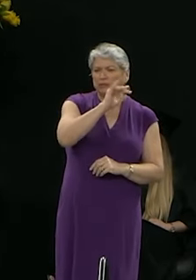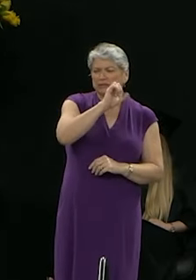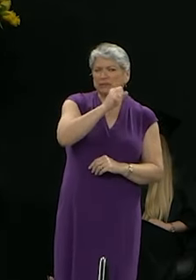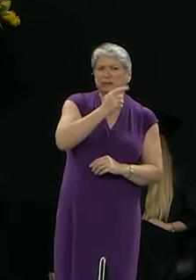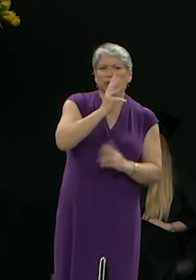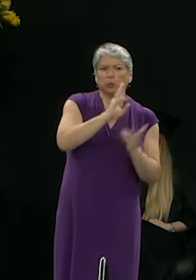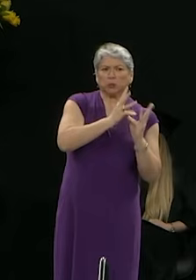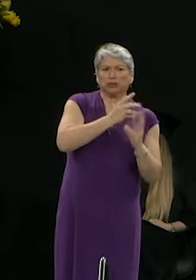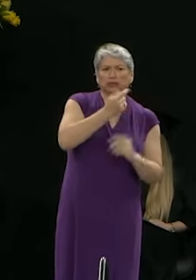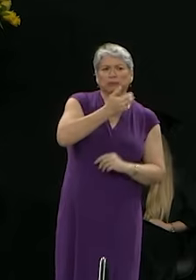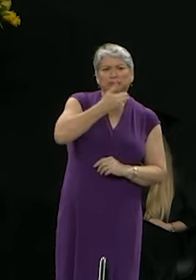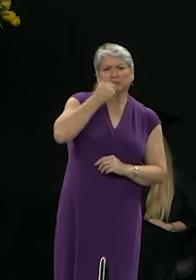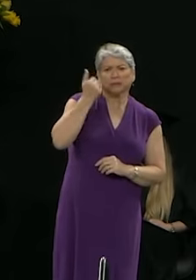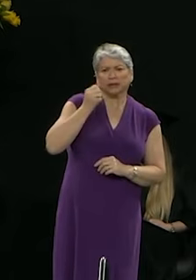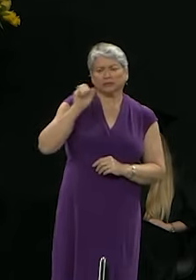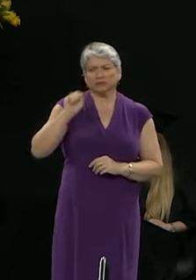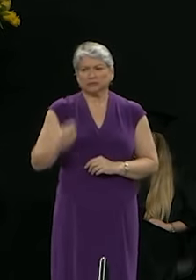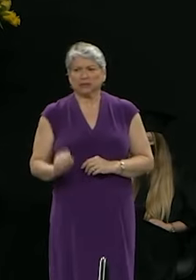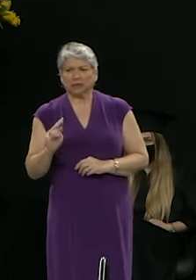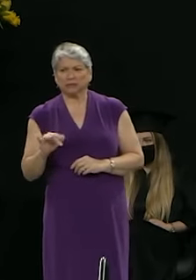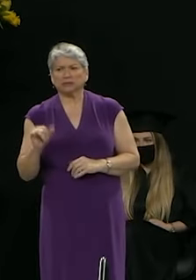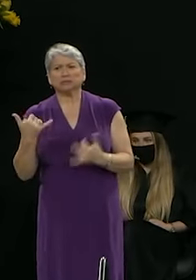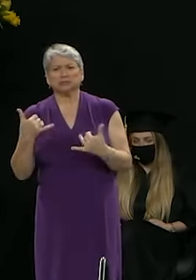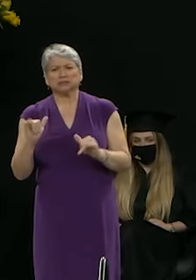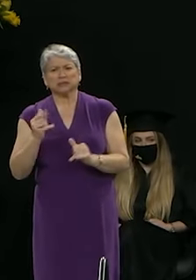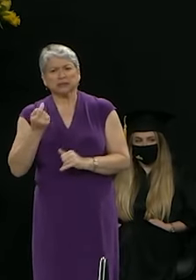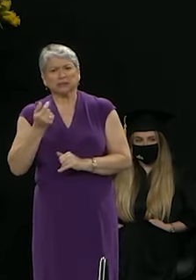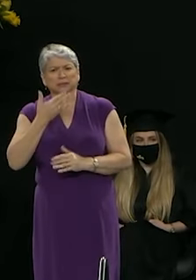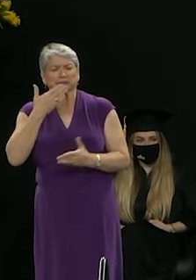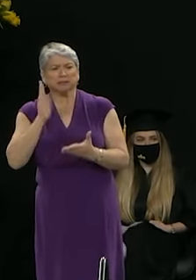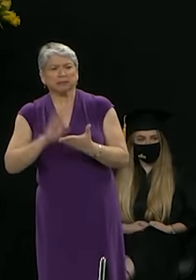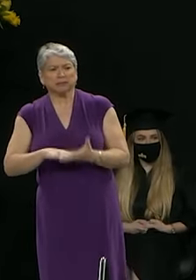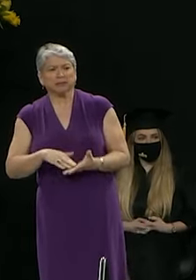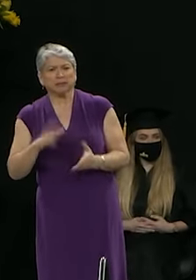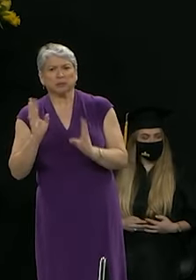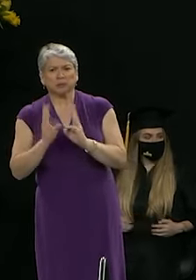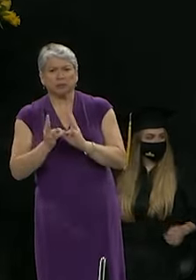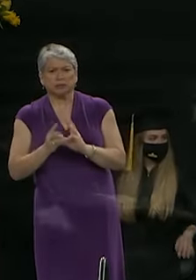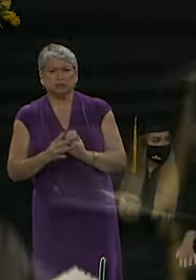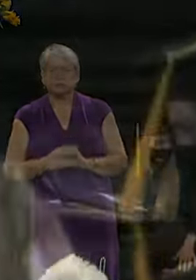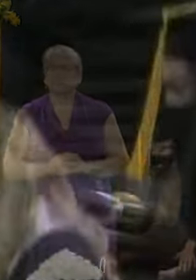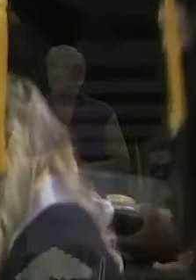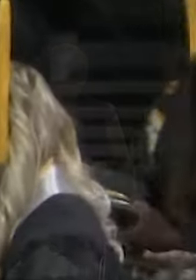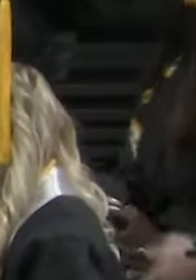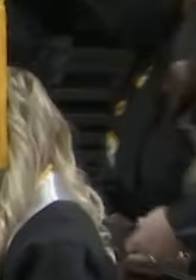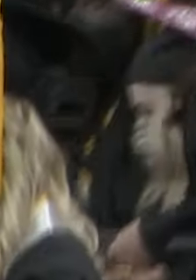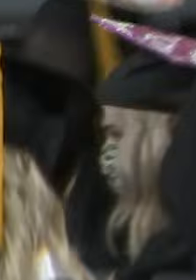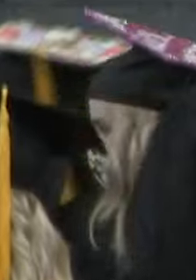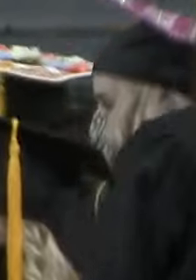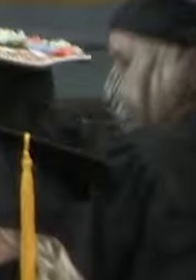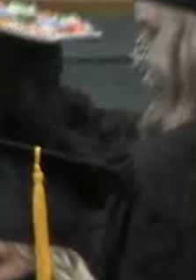At this time, I'd like to ask you to stand if you are able to do so for the performance of the Alma Mater,